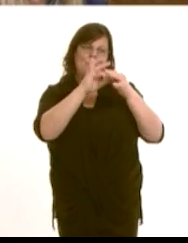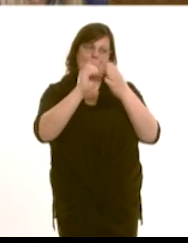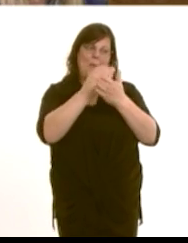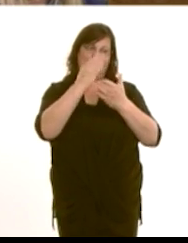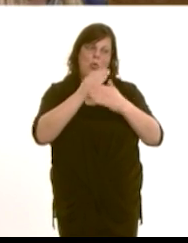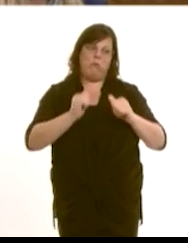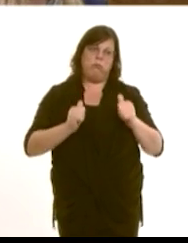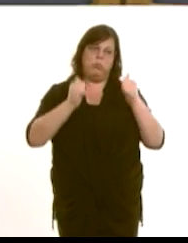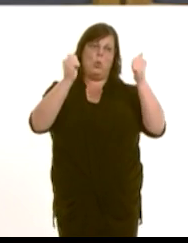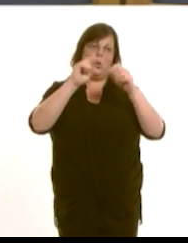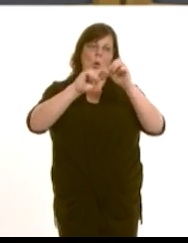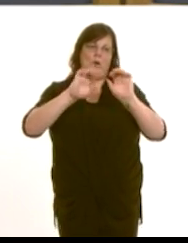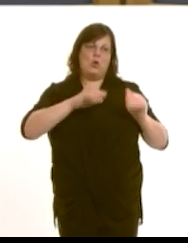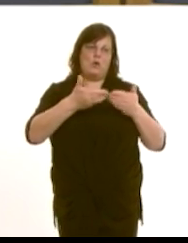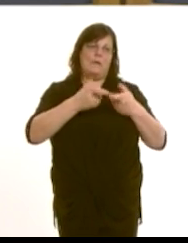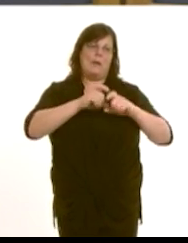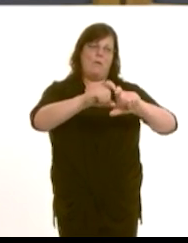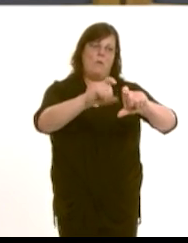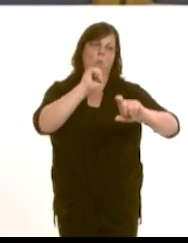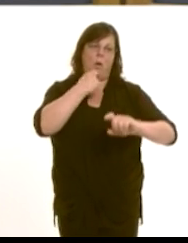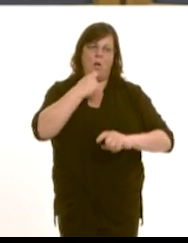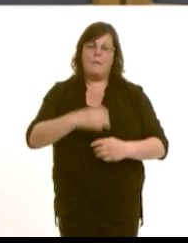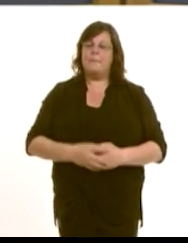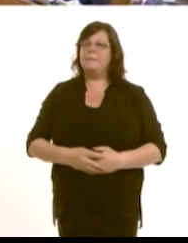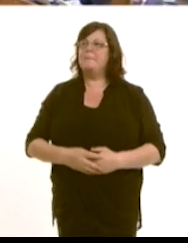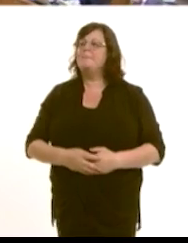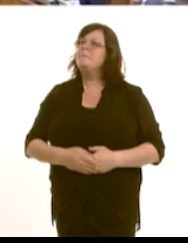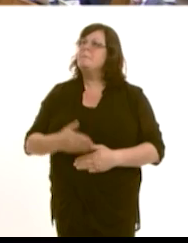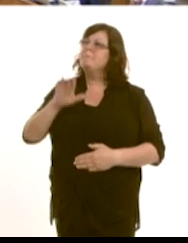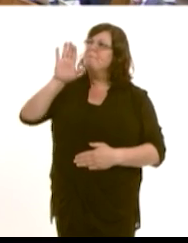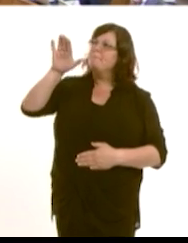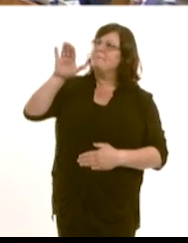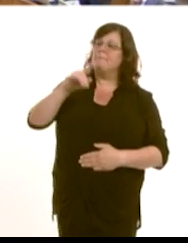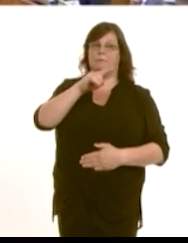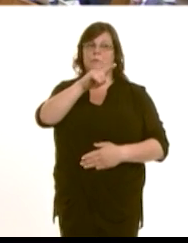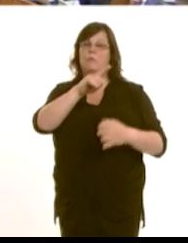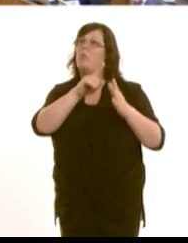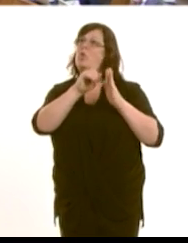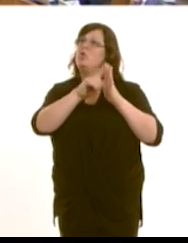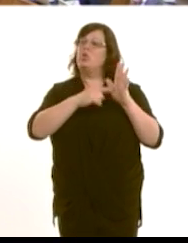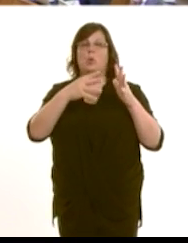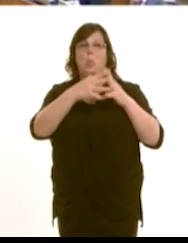Russell George: First Minister, Iím grateful to Joyce Watson for raising this question;